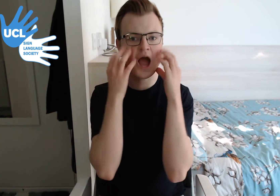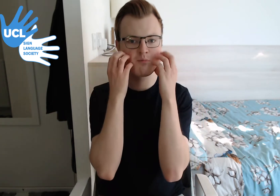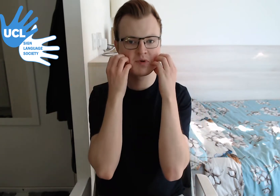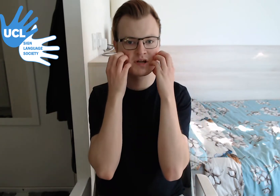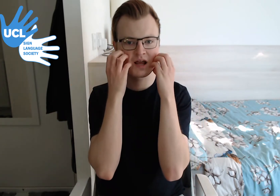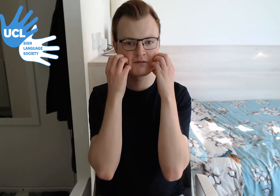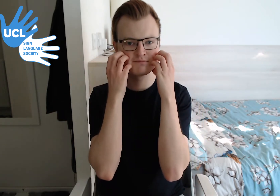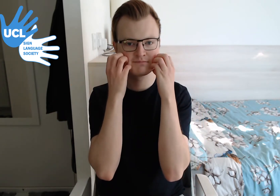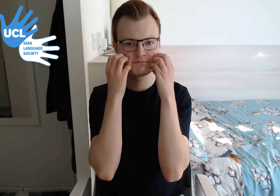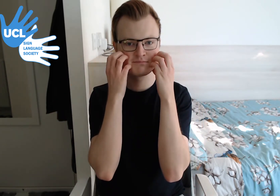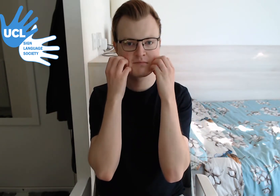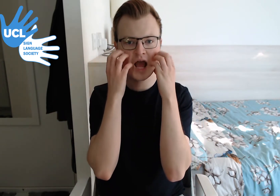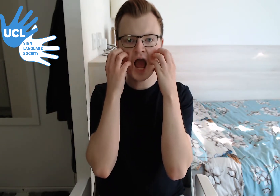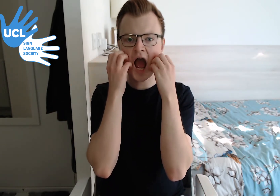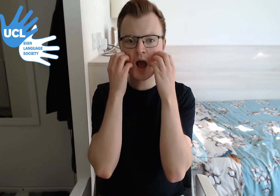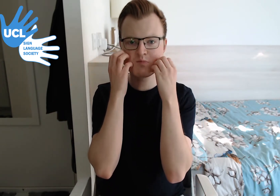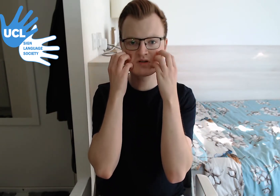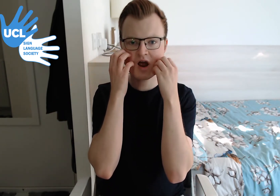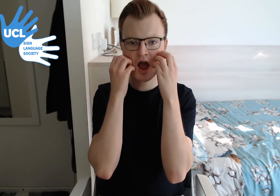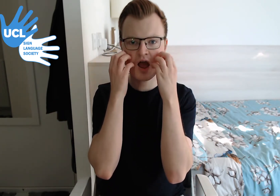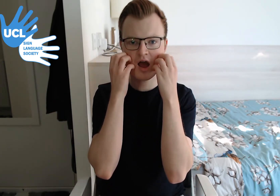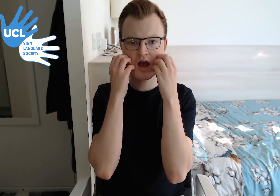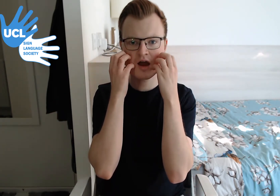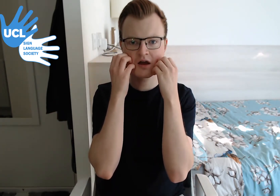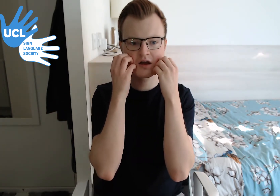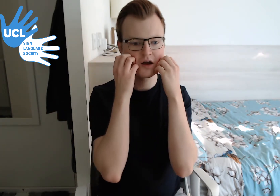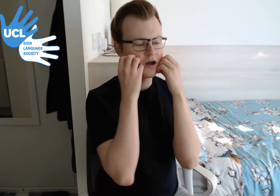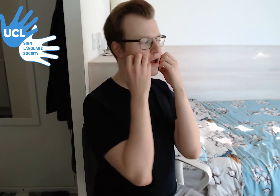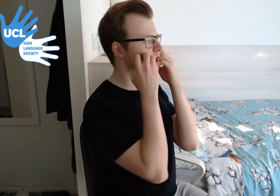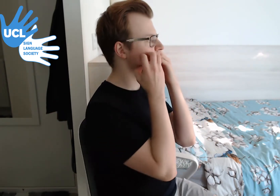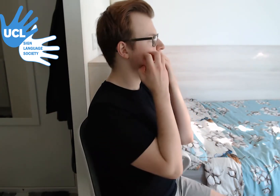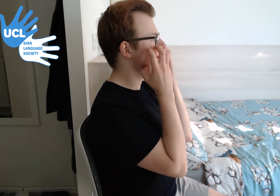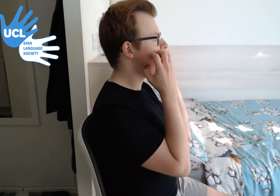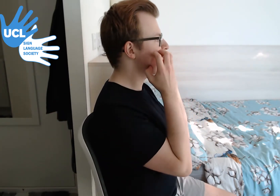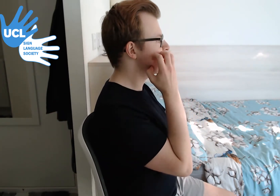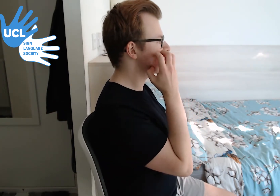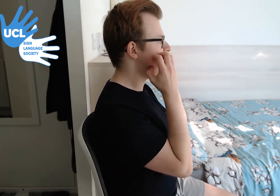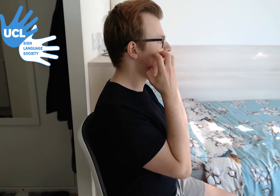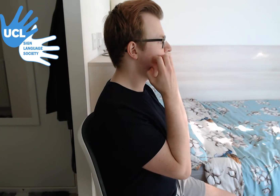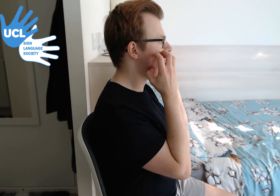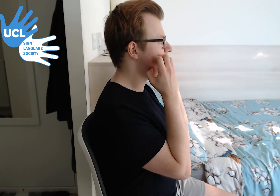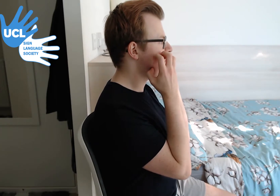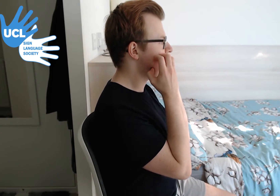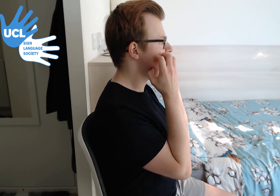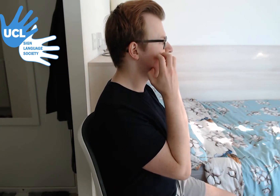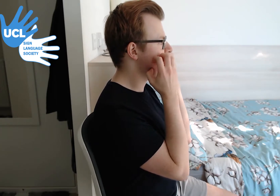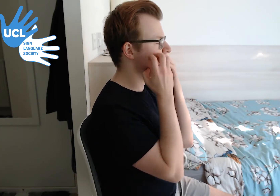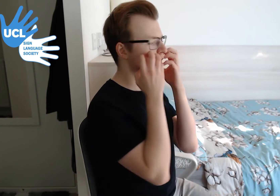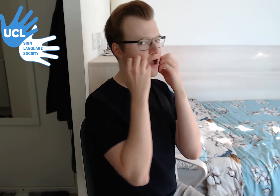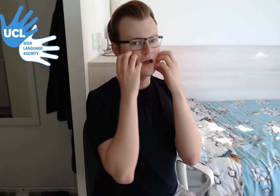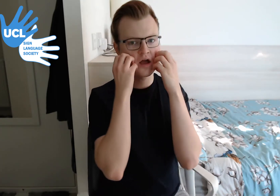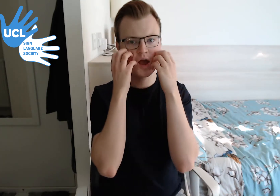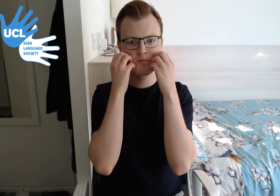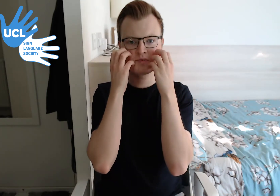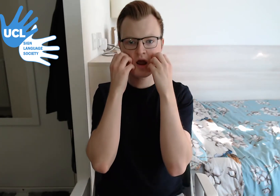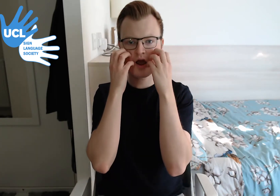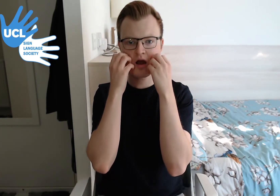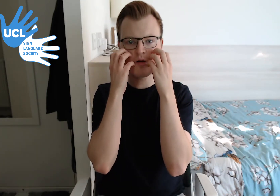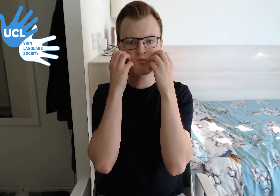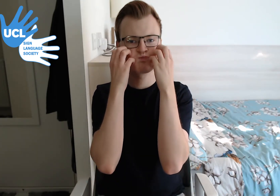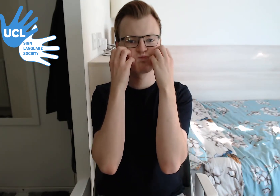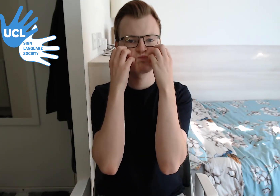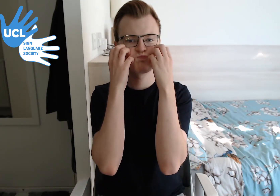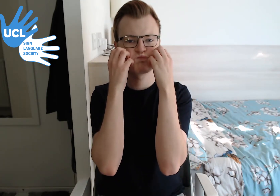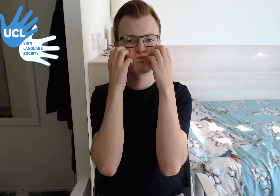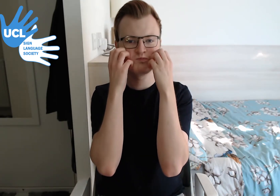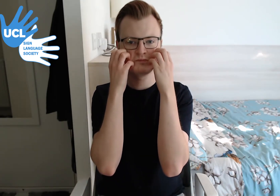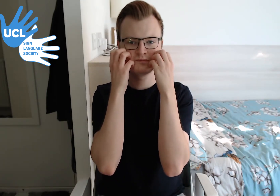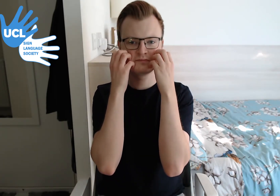Hamster